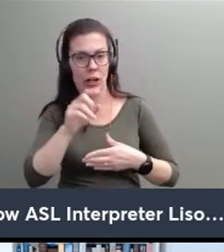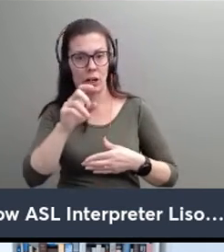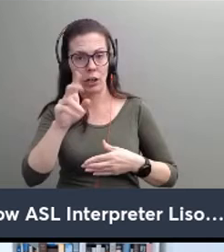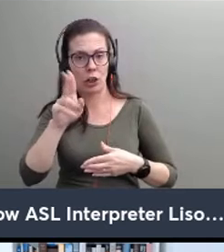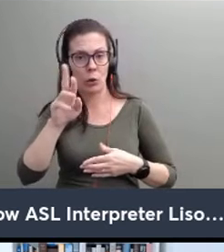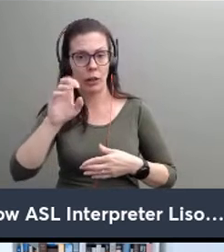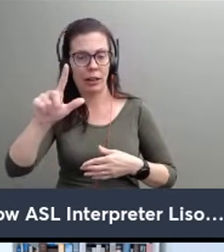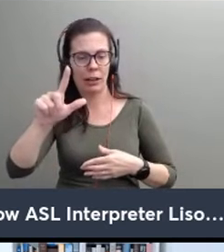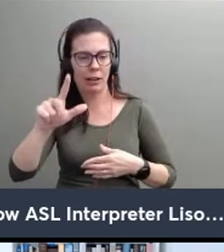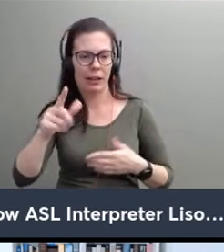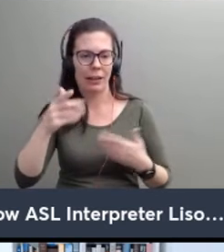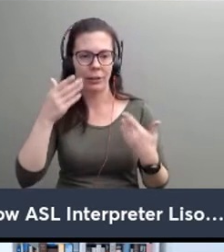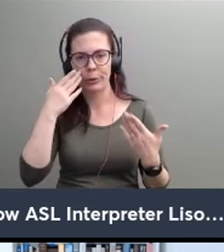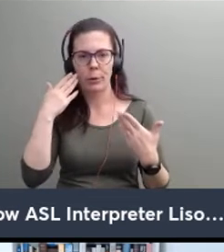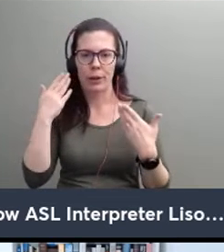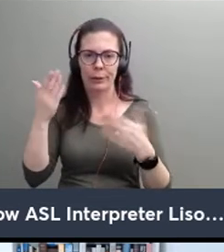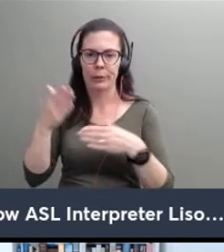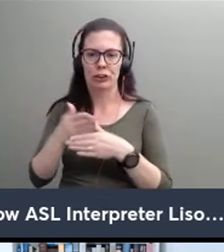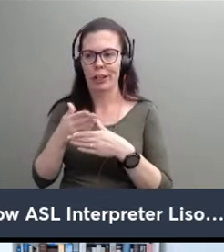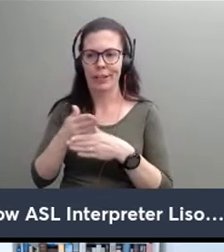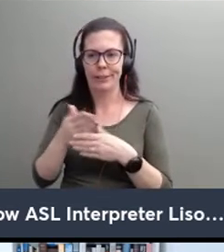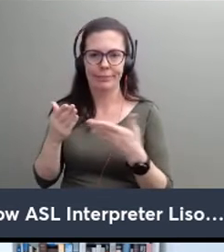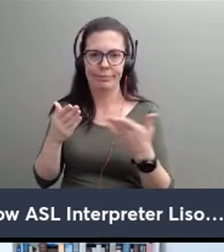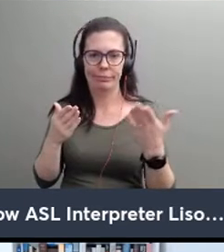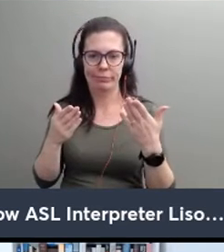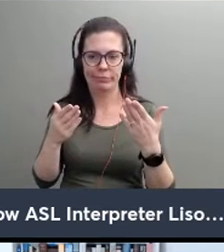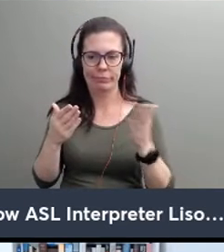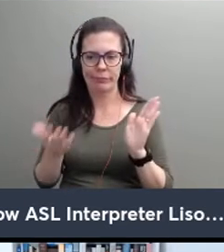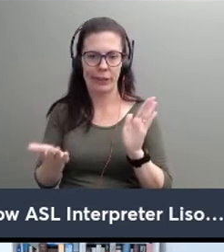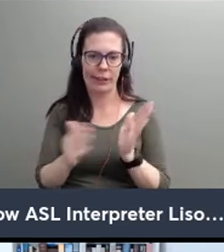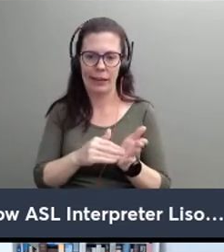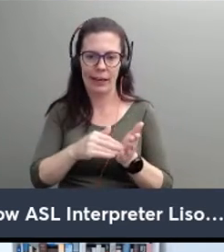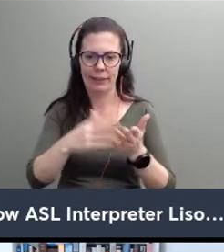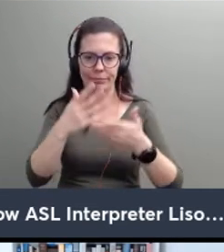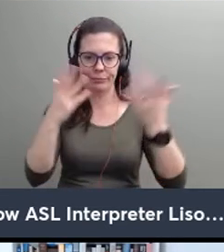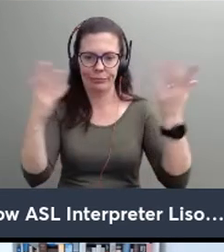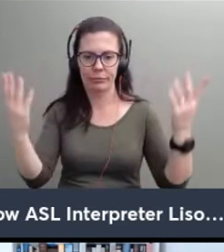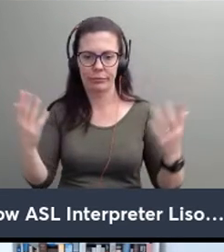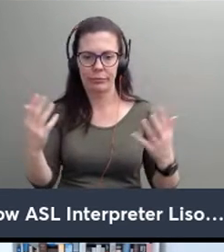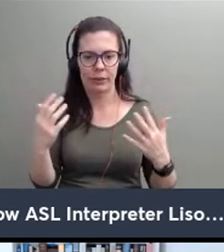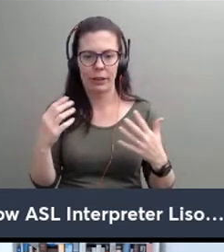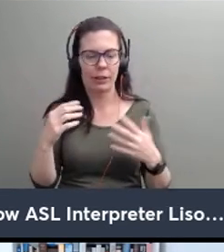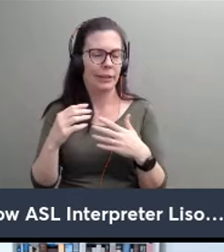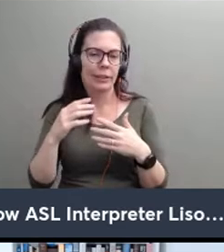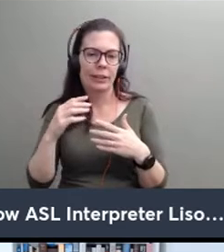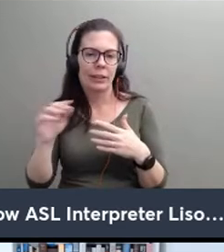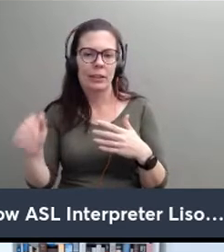I don't know, I just go share it on, again, all of the site is live,